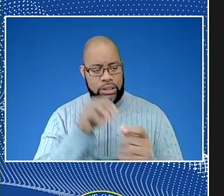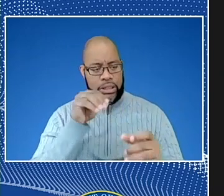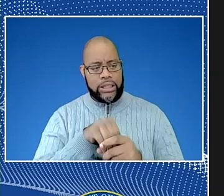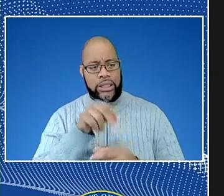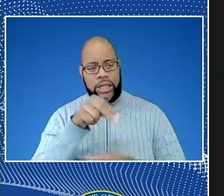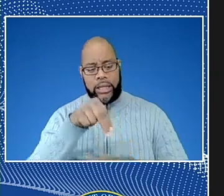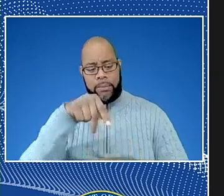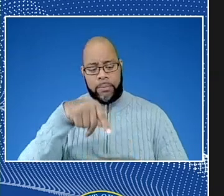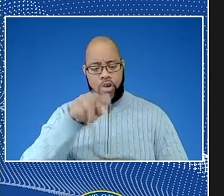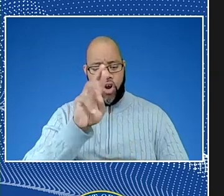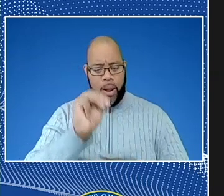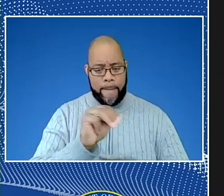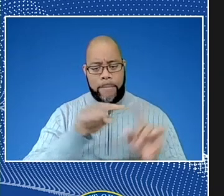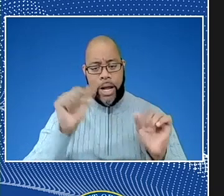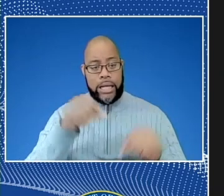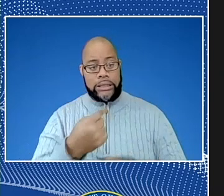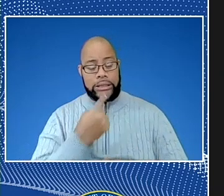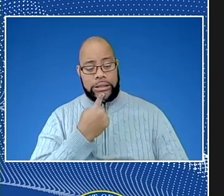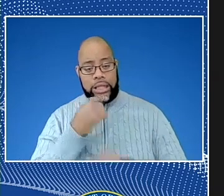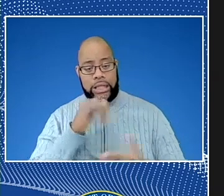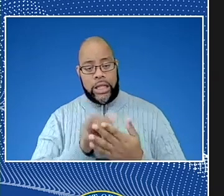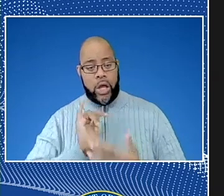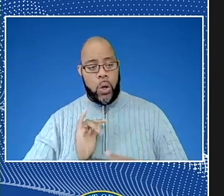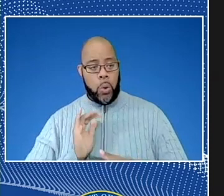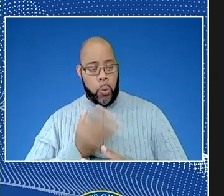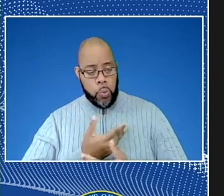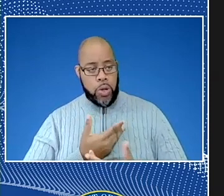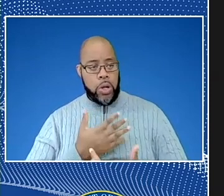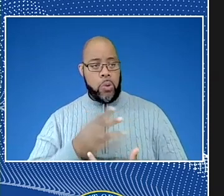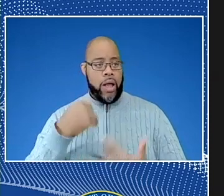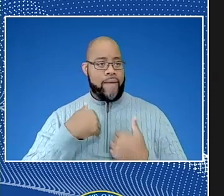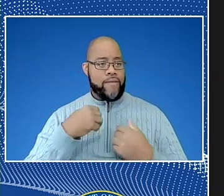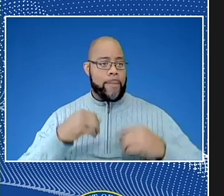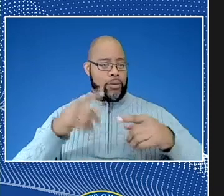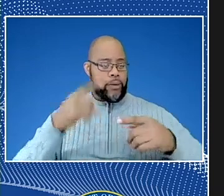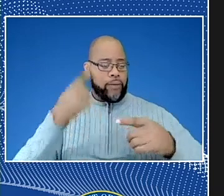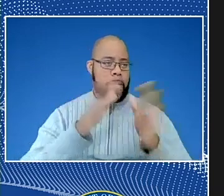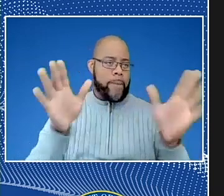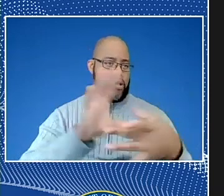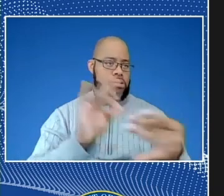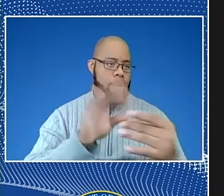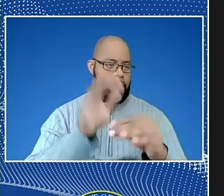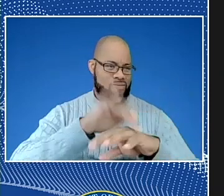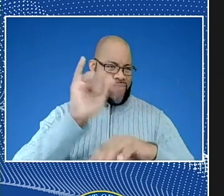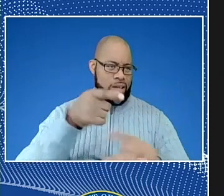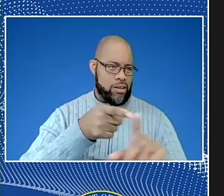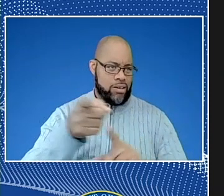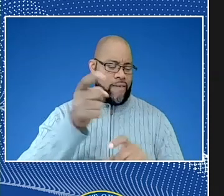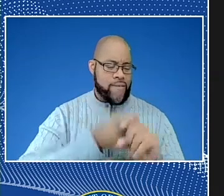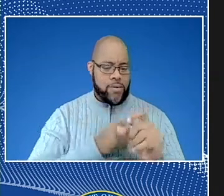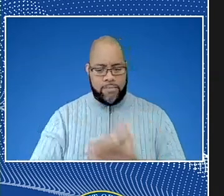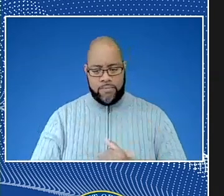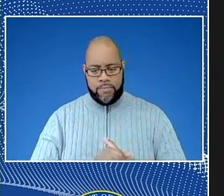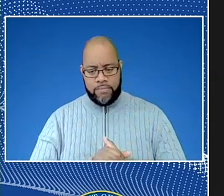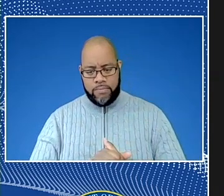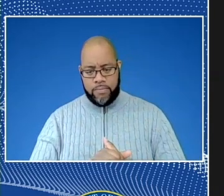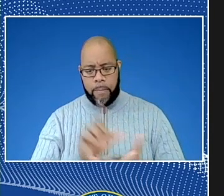But what I can say is that we, you know, would have an opportunity for public comment on that when we do publish that notice of proposed rulemaking.